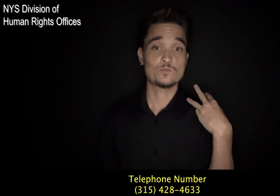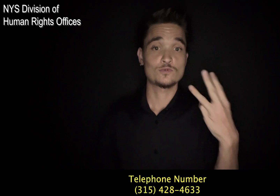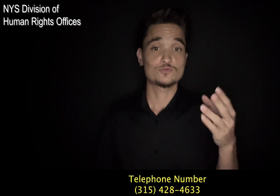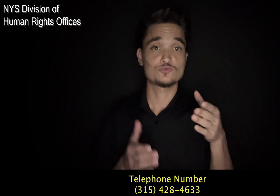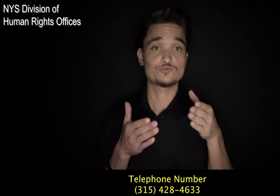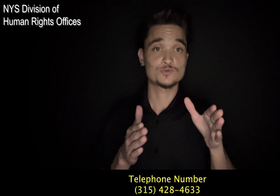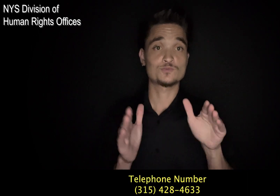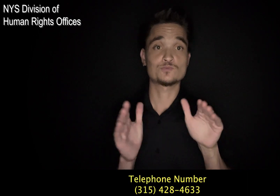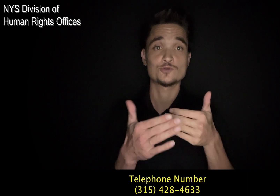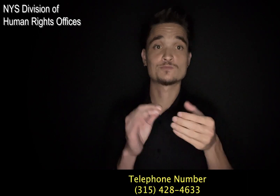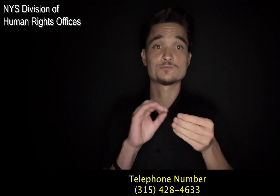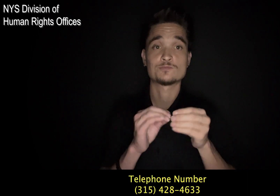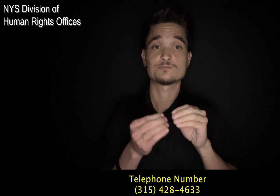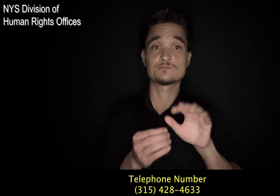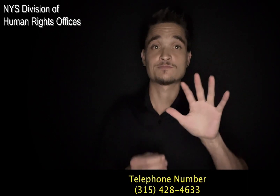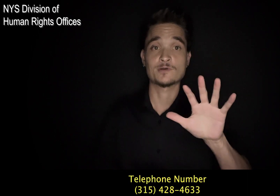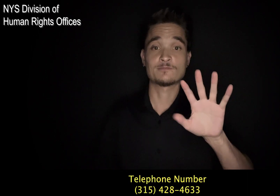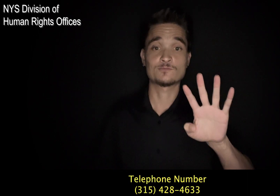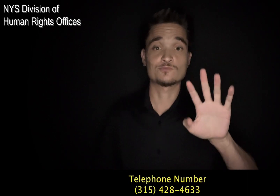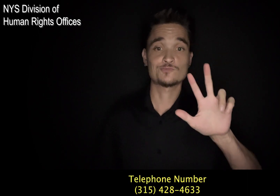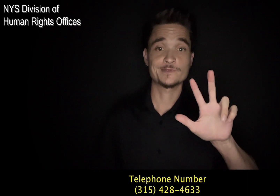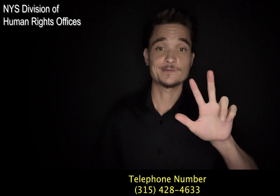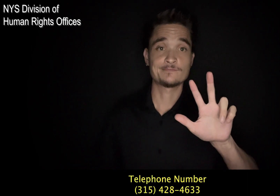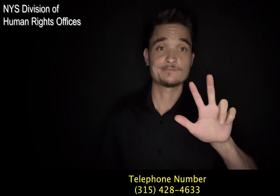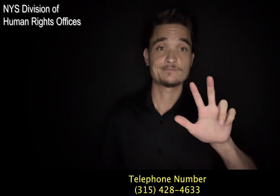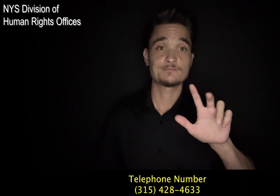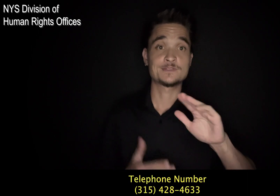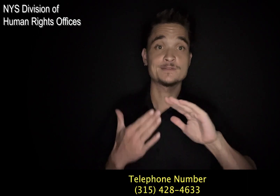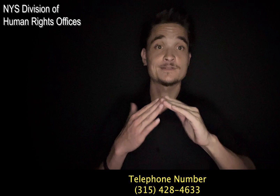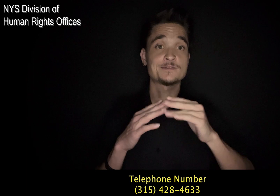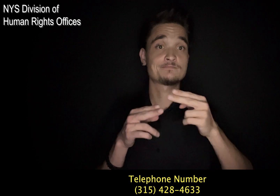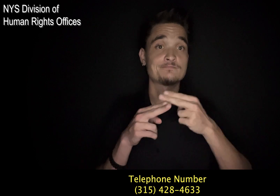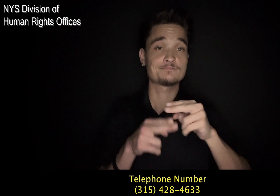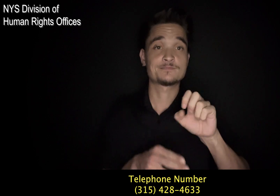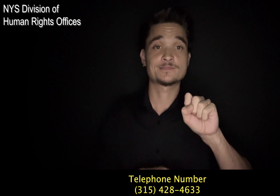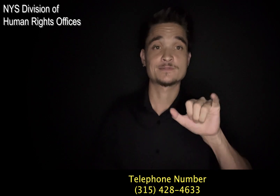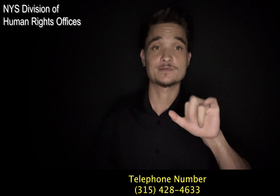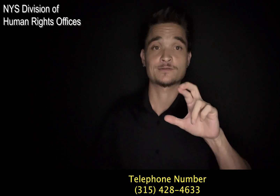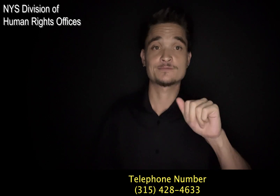Telephone Number (315) 428-4633